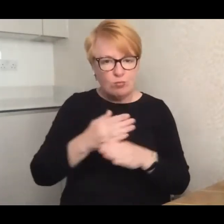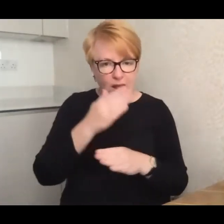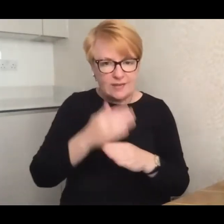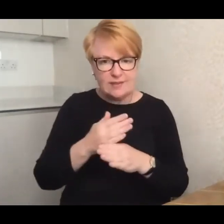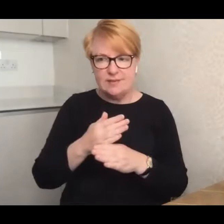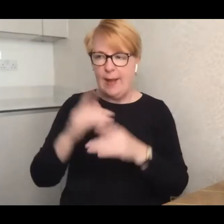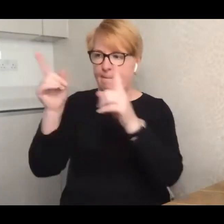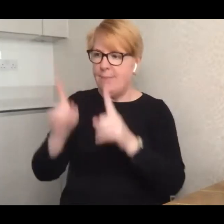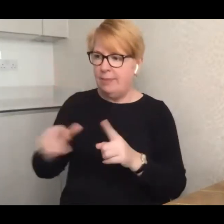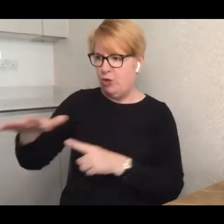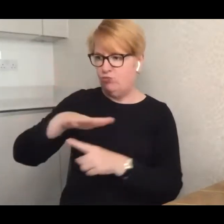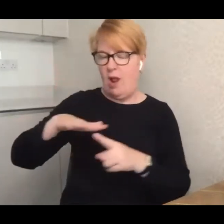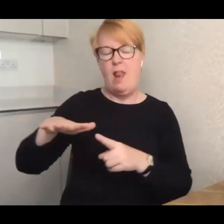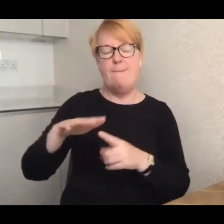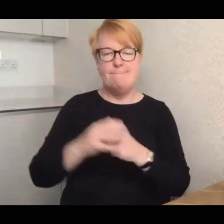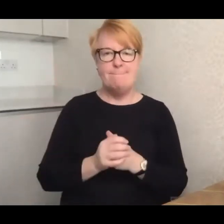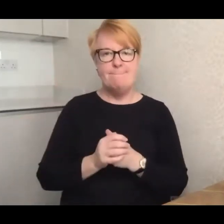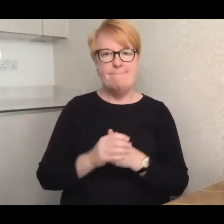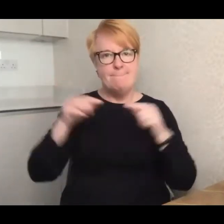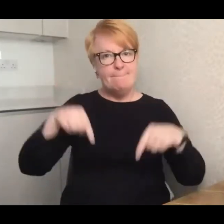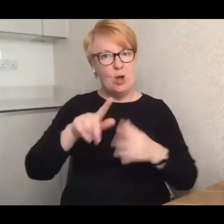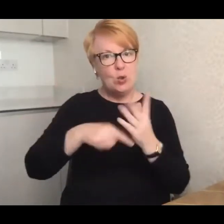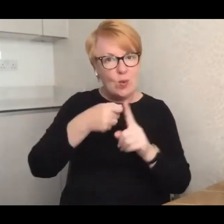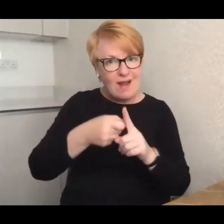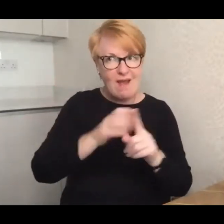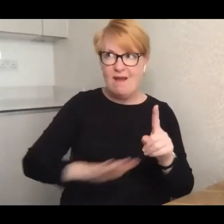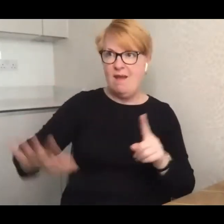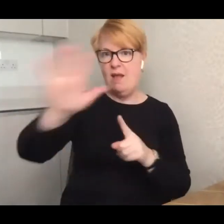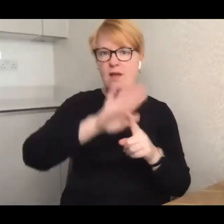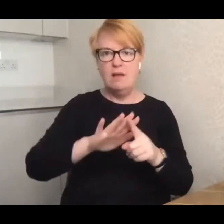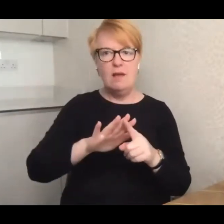In the UK, while there are increasing opportunities for socially engaged work,